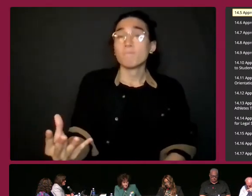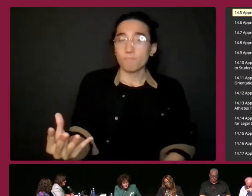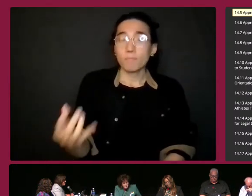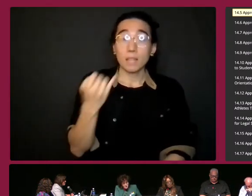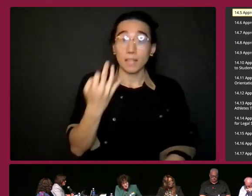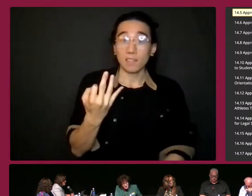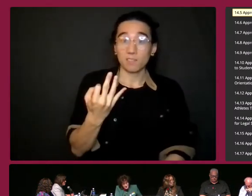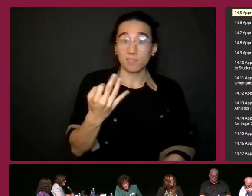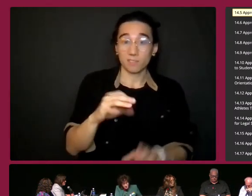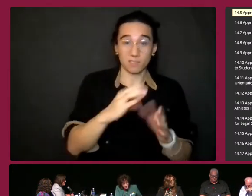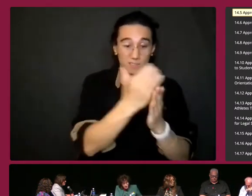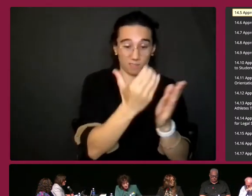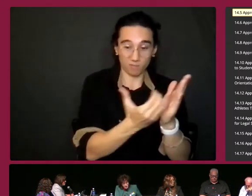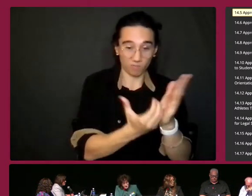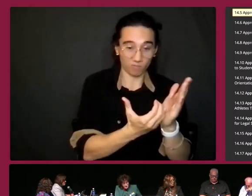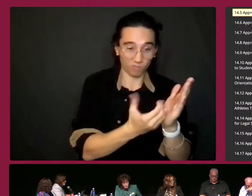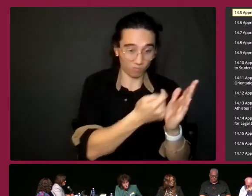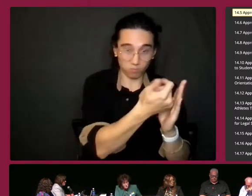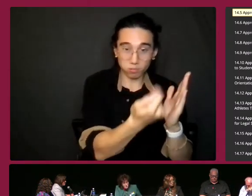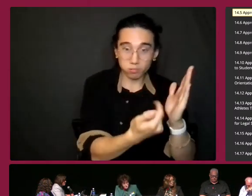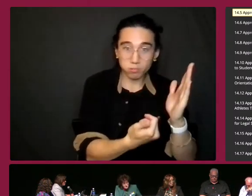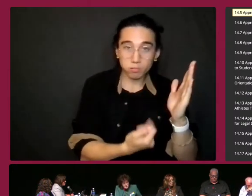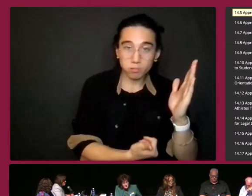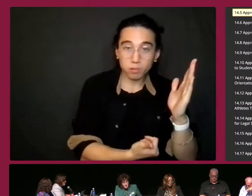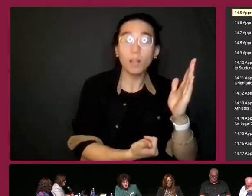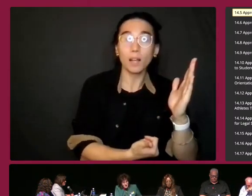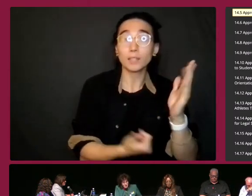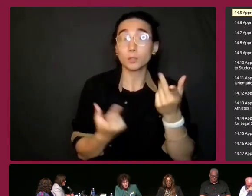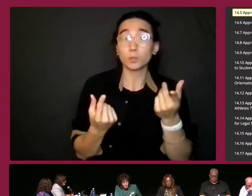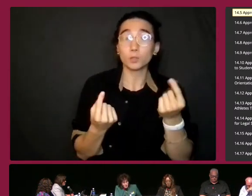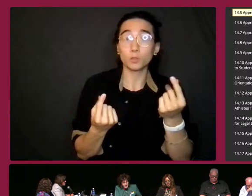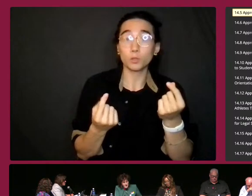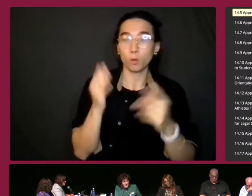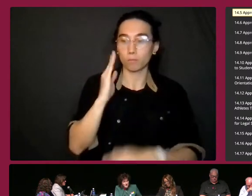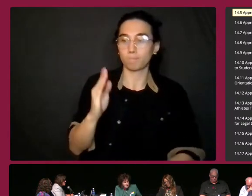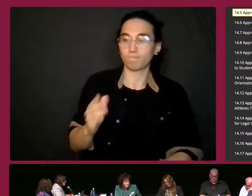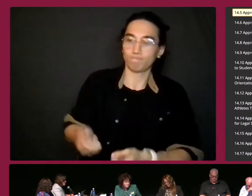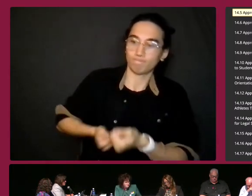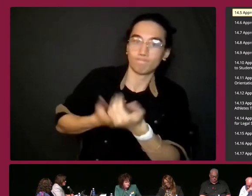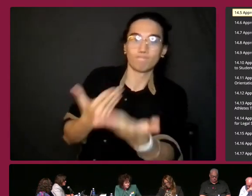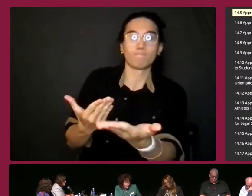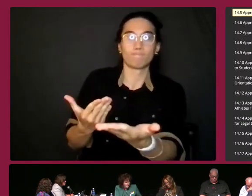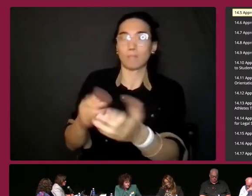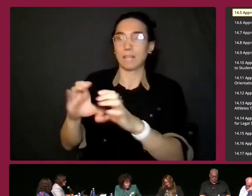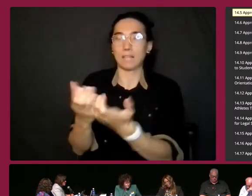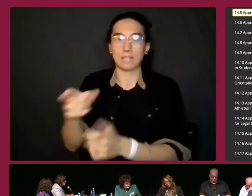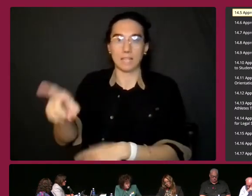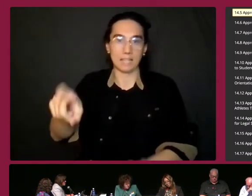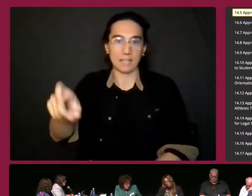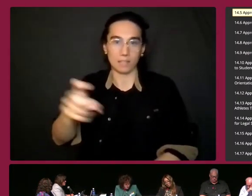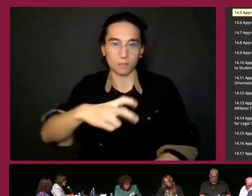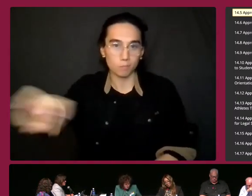our privilege to teach out currently enrolled students. Um, we cannot ethically leave students in the lurch,